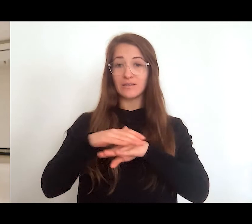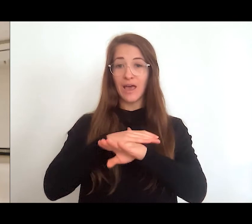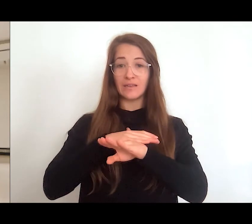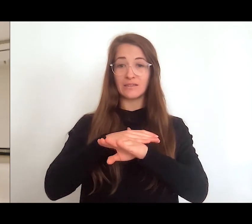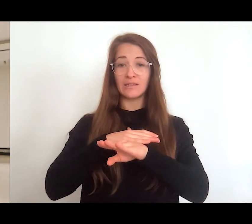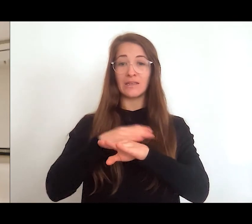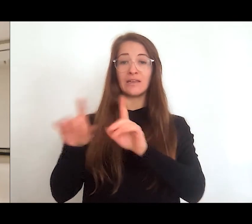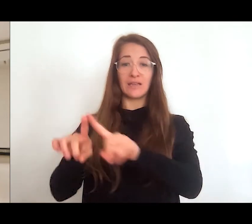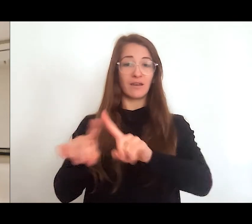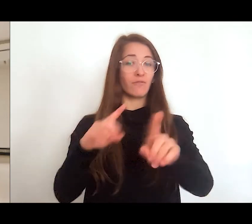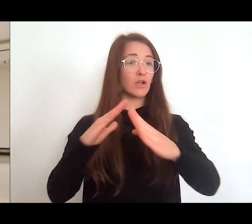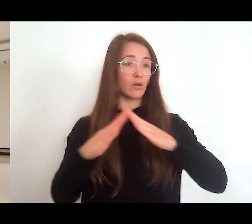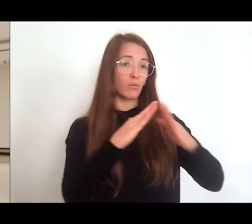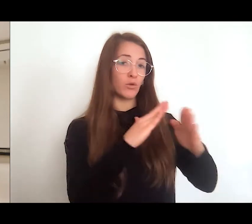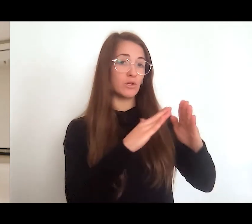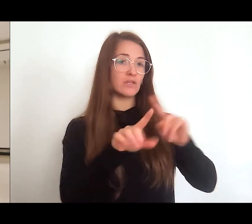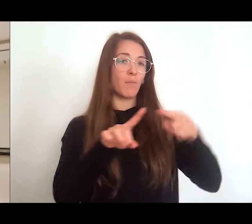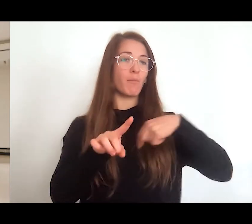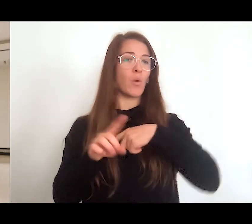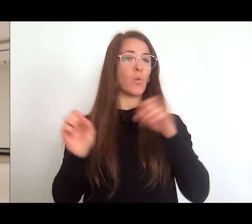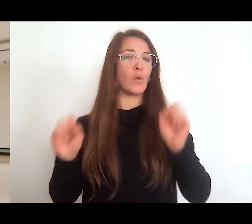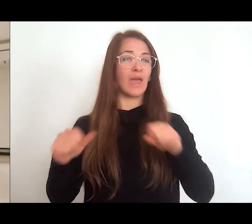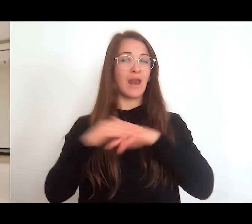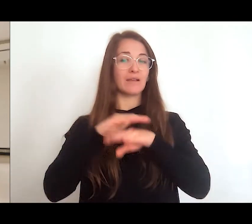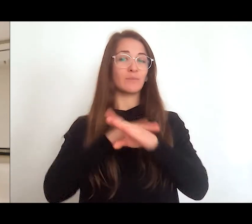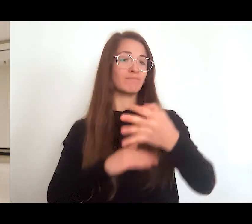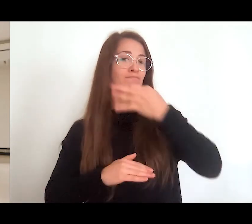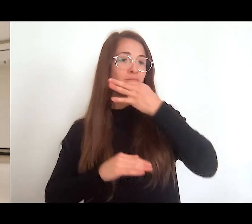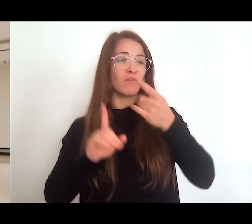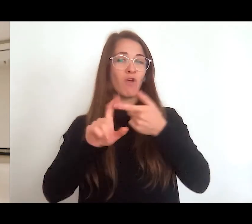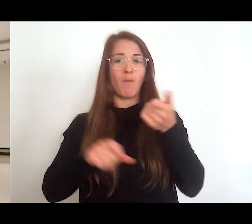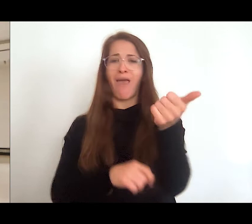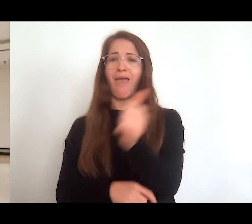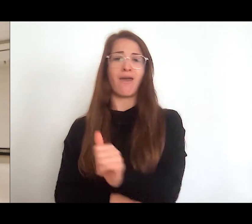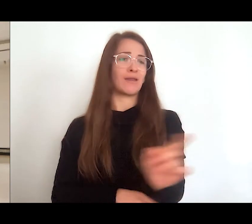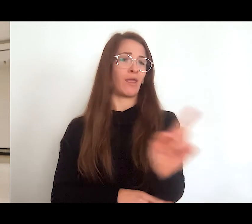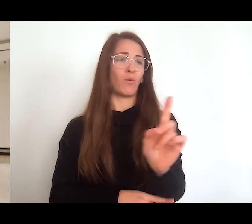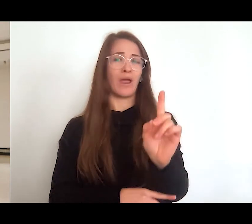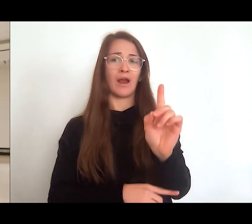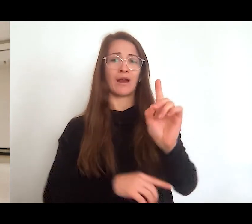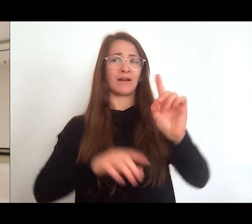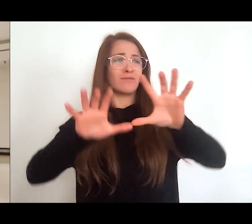WE NOW NOT ONLY ACCESS DIFFERENT COMMUNITIES, BUT WE CAN ACCESS